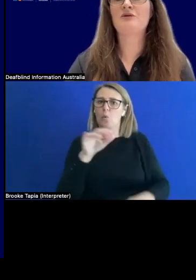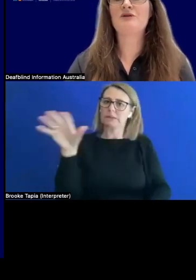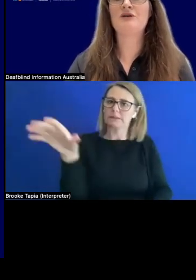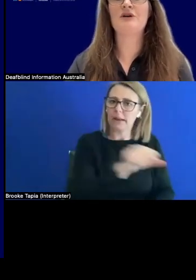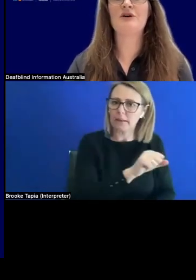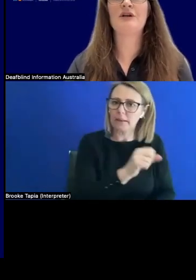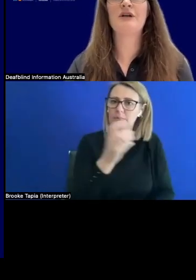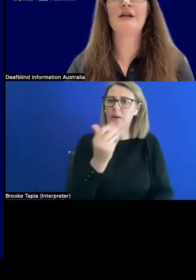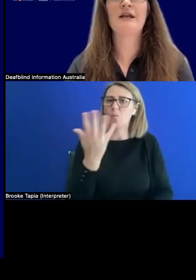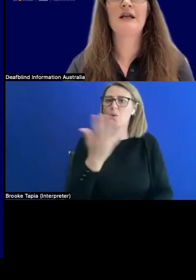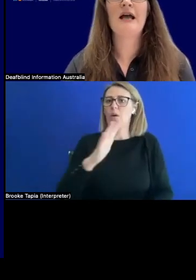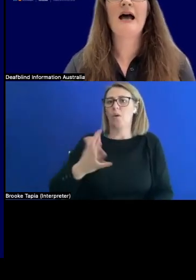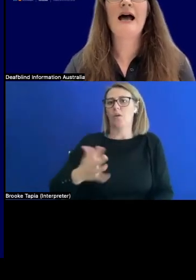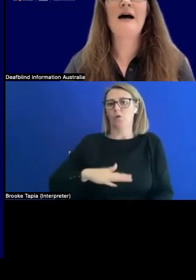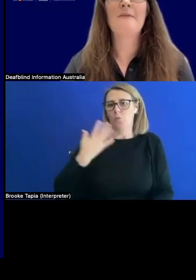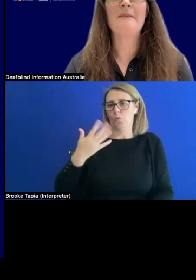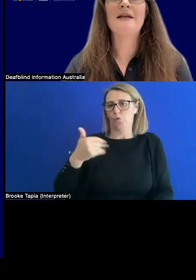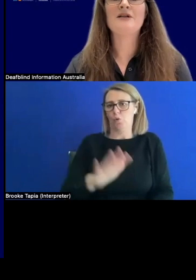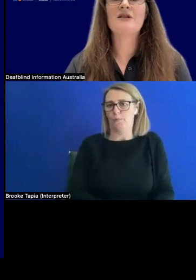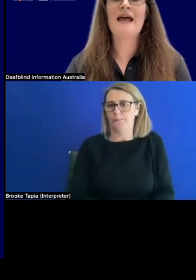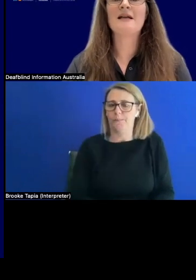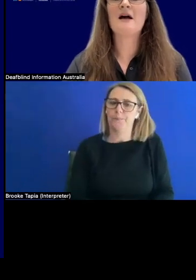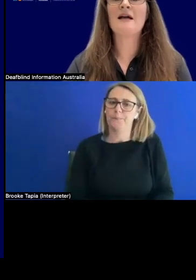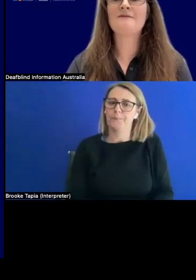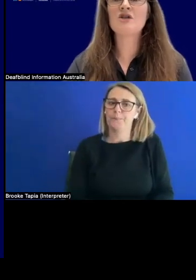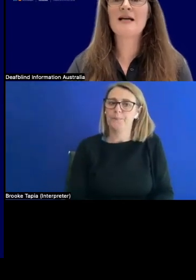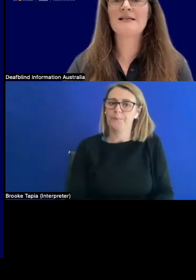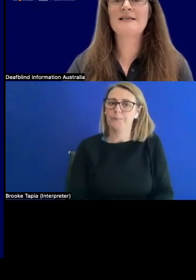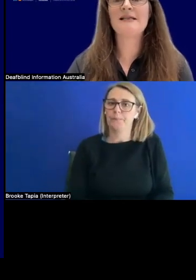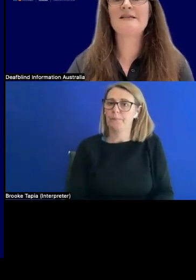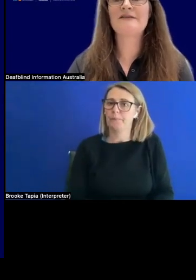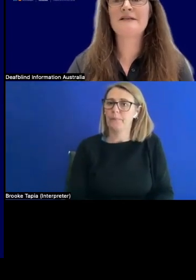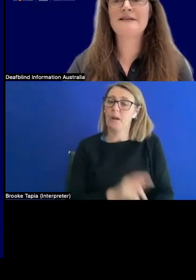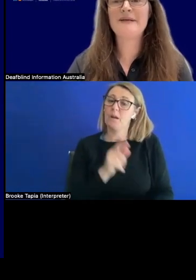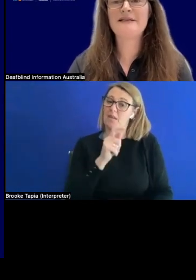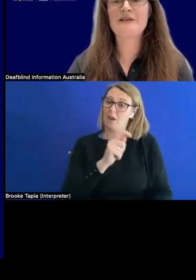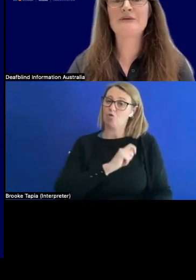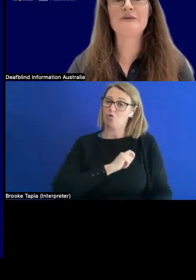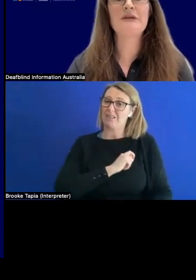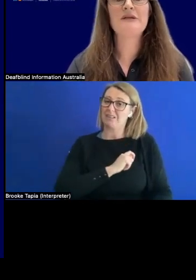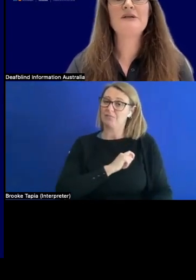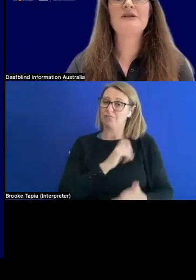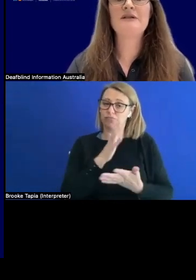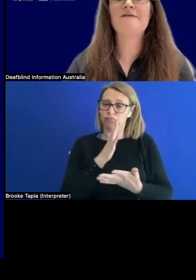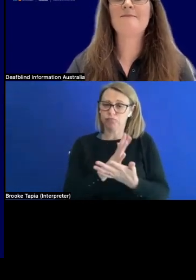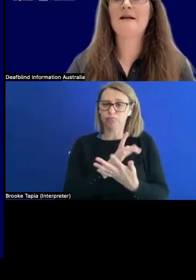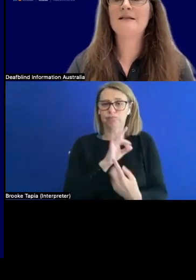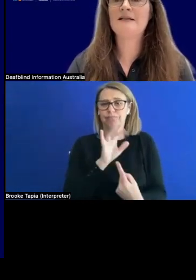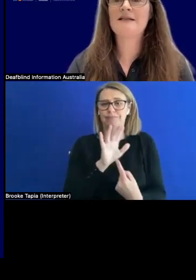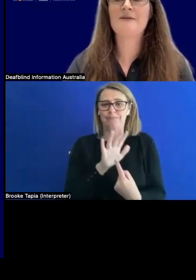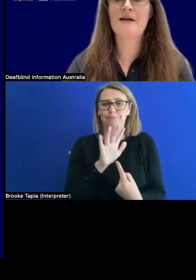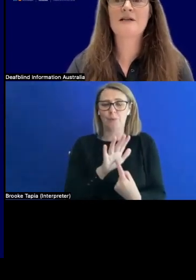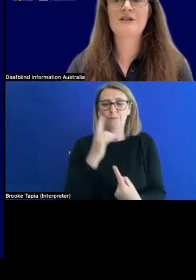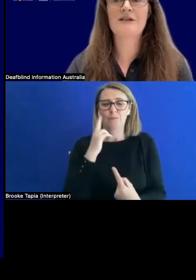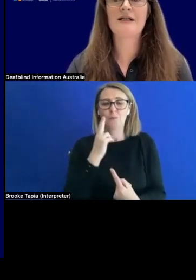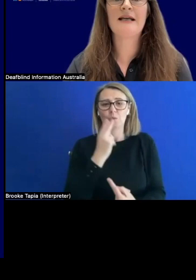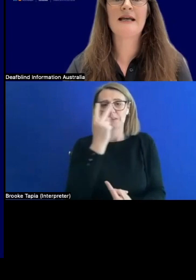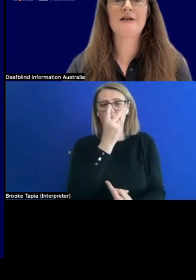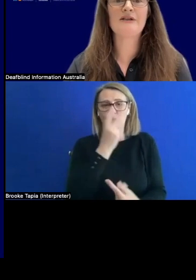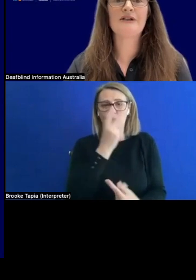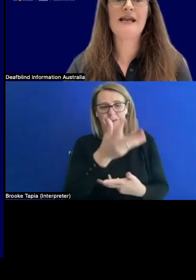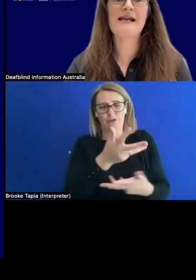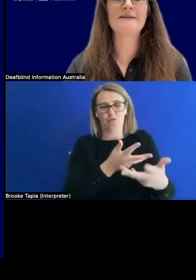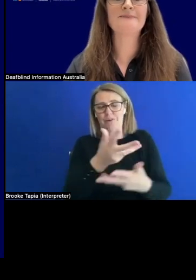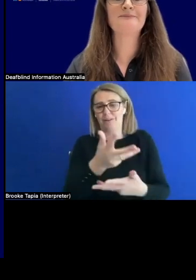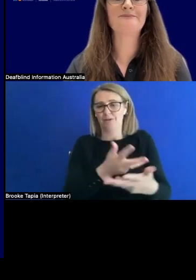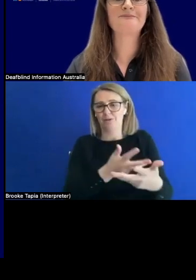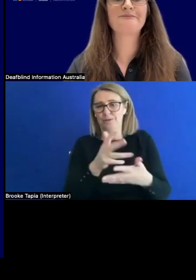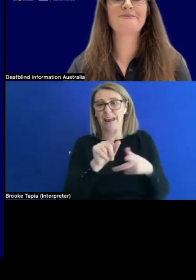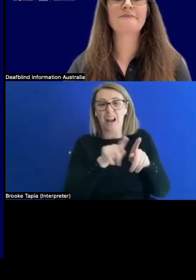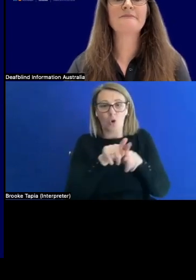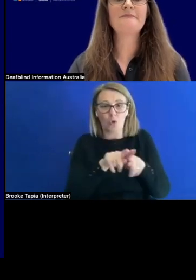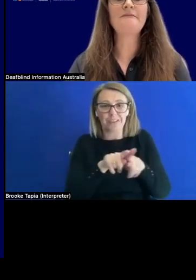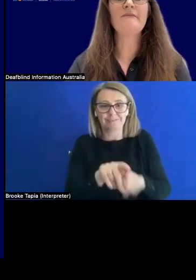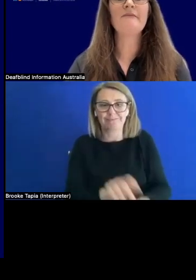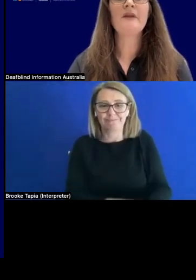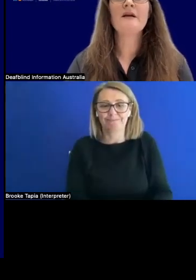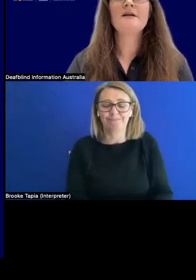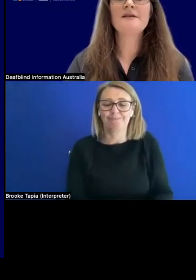want to go. That kind of trust is fundamental to deafblind interaction and learning.